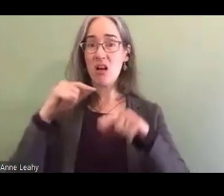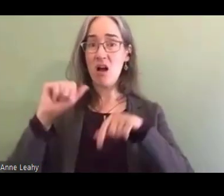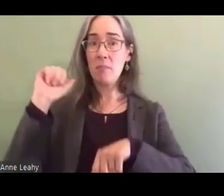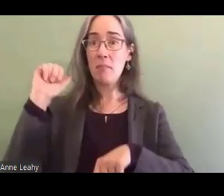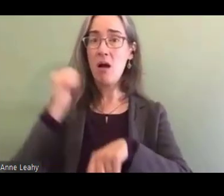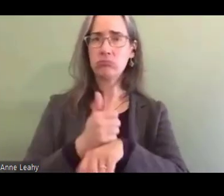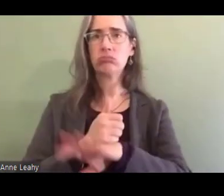it is appalling.